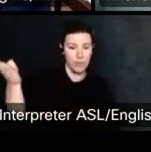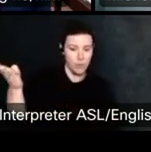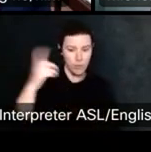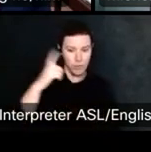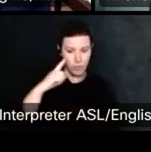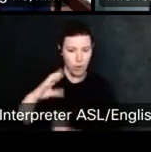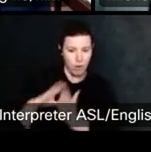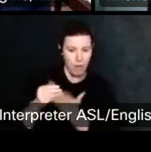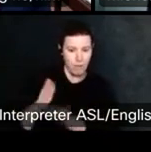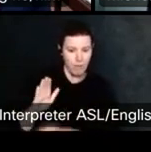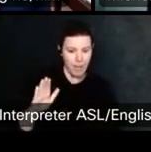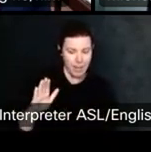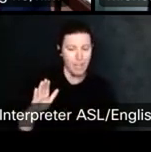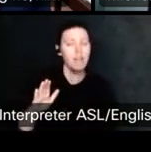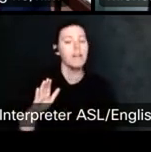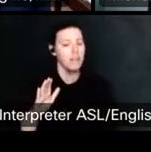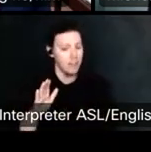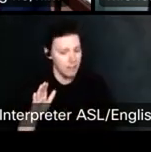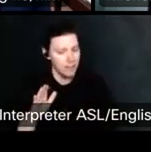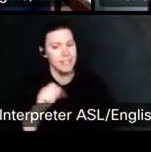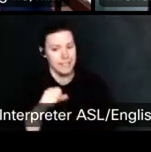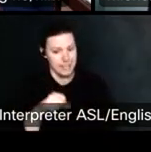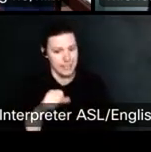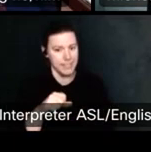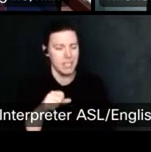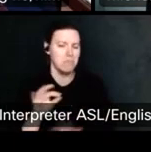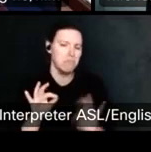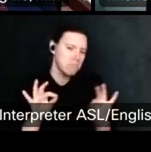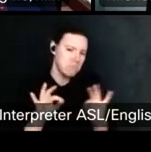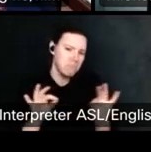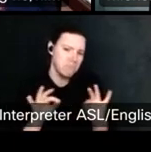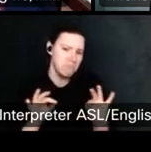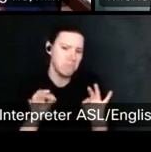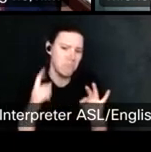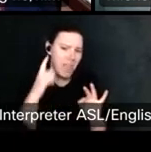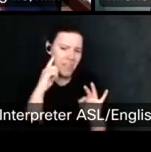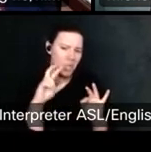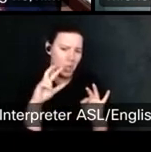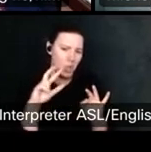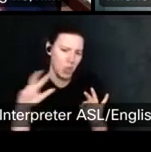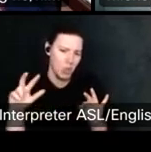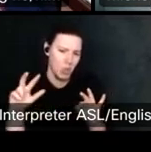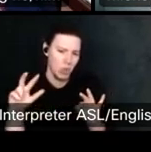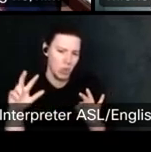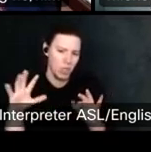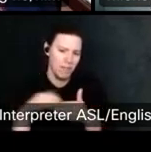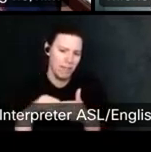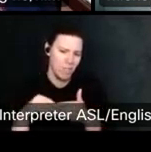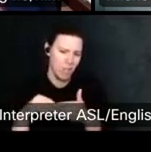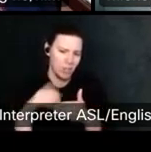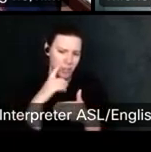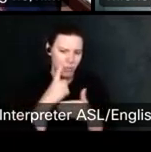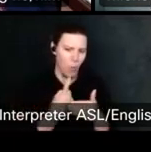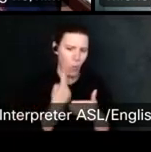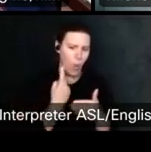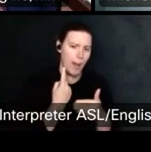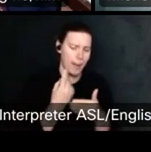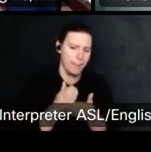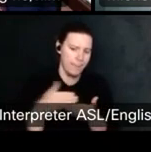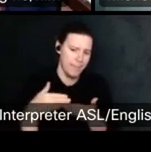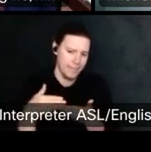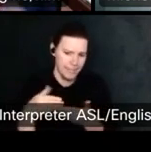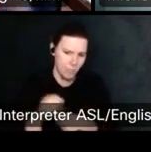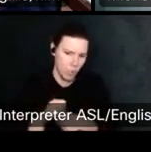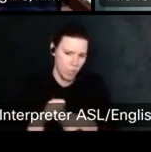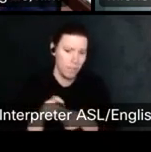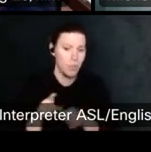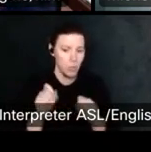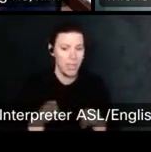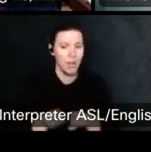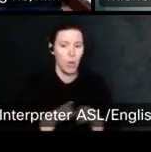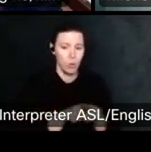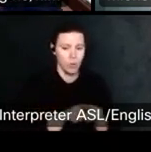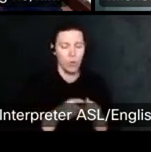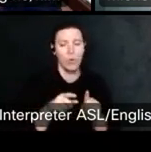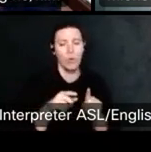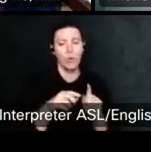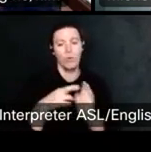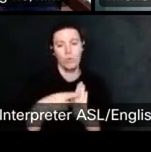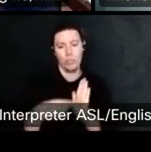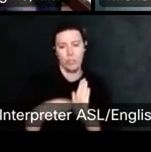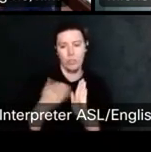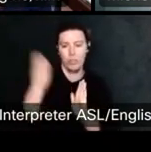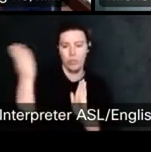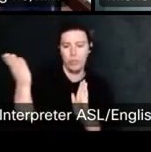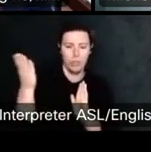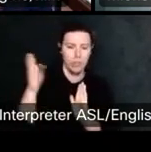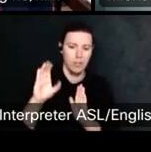That's right yes, there is. It's pretty minimal. Um, I think it starts at 35 dollars per single work, but you can also register collections as well, but there's varying degrees, but.